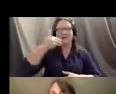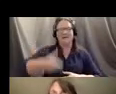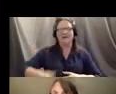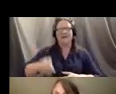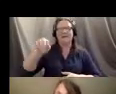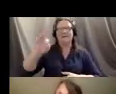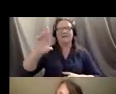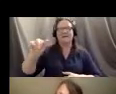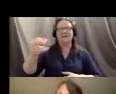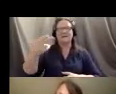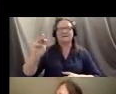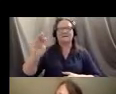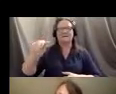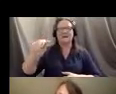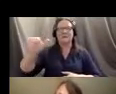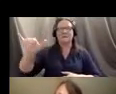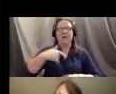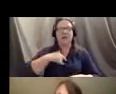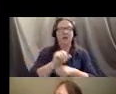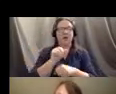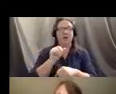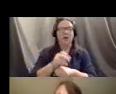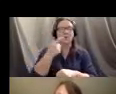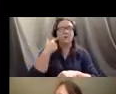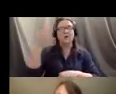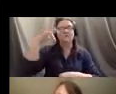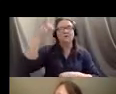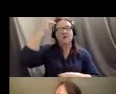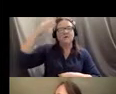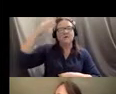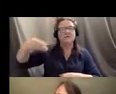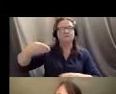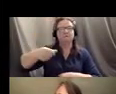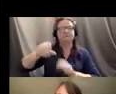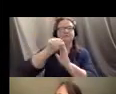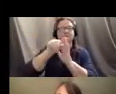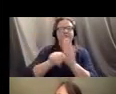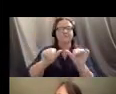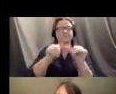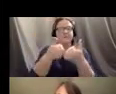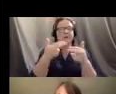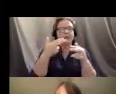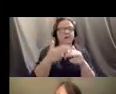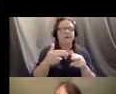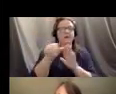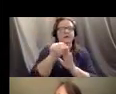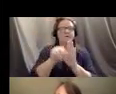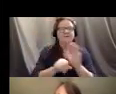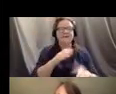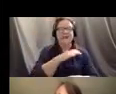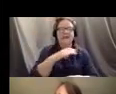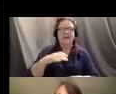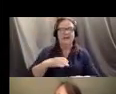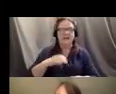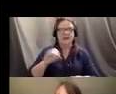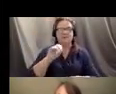And I work for a federally funded state agency called the state council on developmental